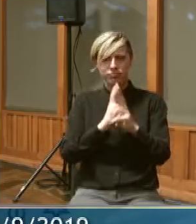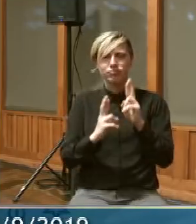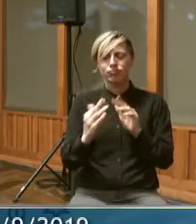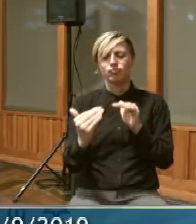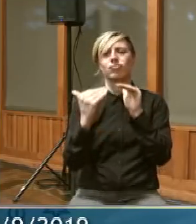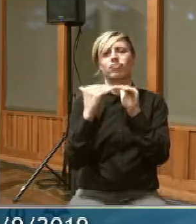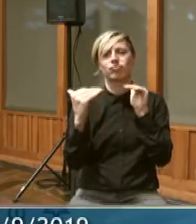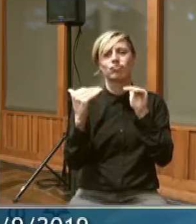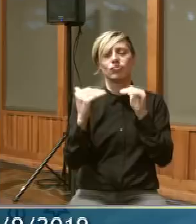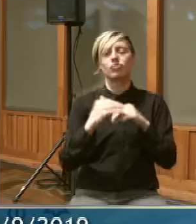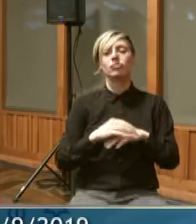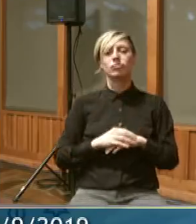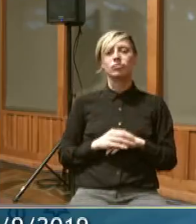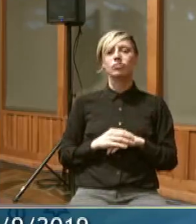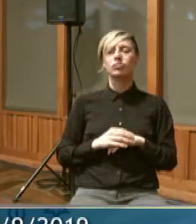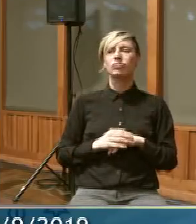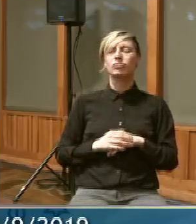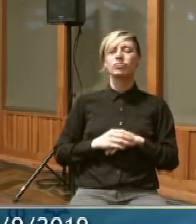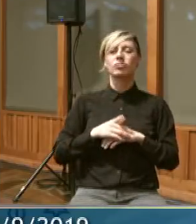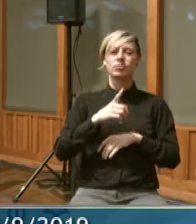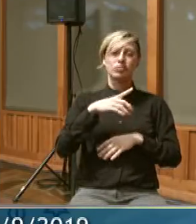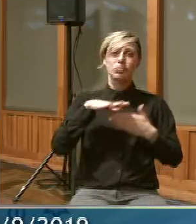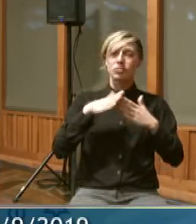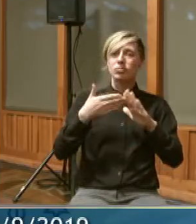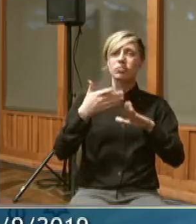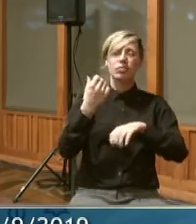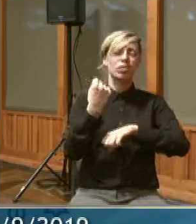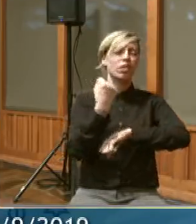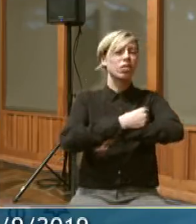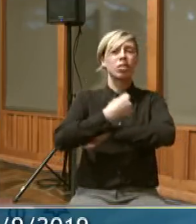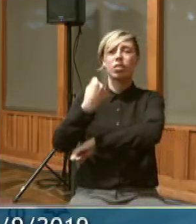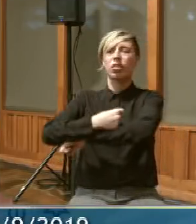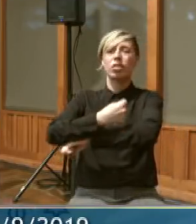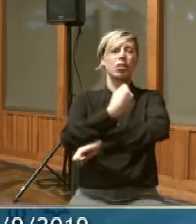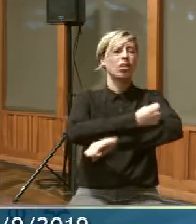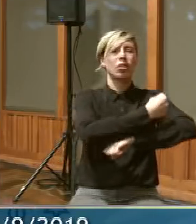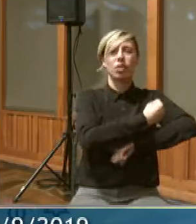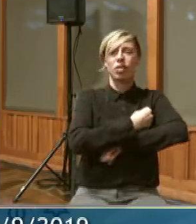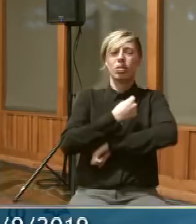TO MAKE THINGS MORE ACCESSIBLE FOR PEOPLE EXPERIENCING THE HARDEST WE 9 LEAST. WE DO IT AS PEERS, AS COMMUNITY.